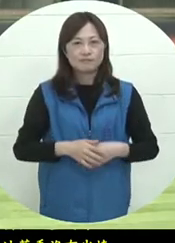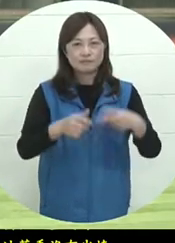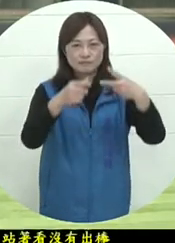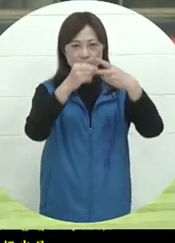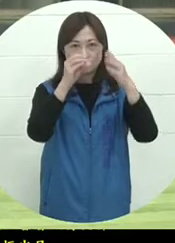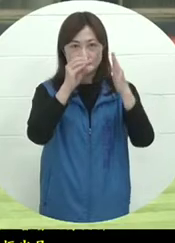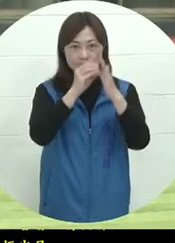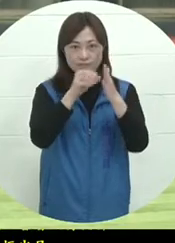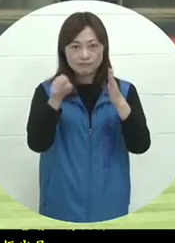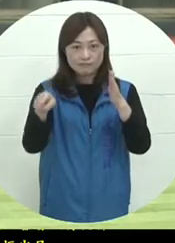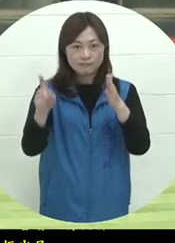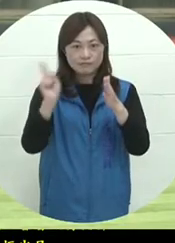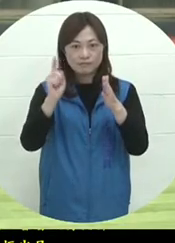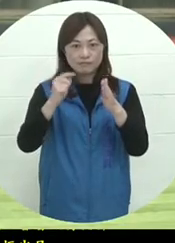, when he made an error in